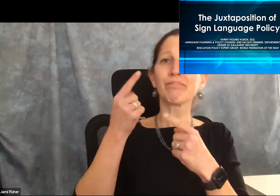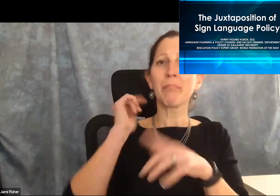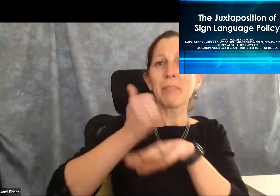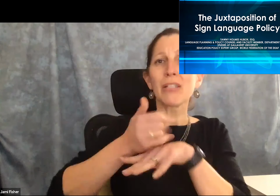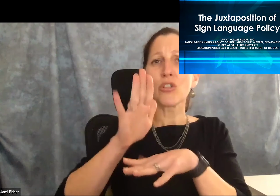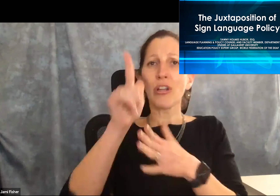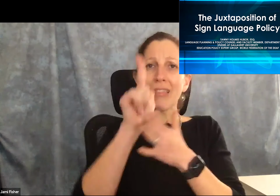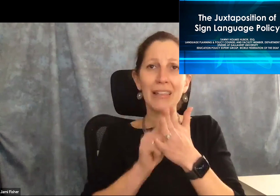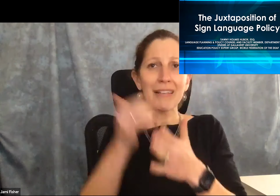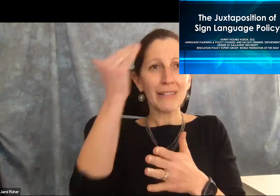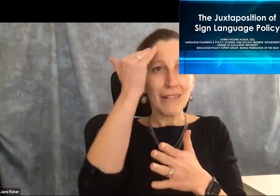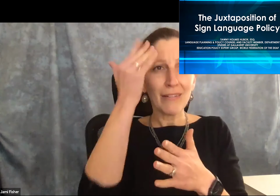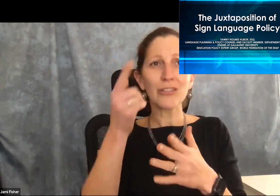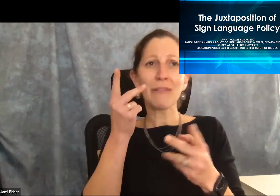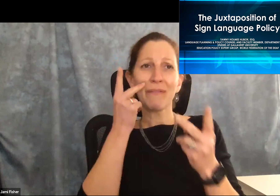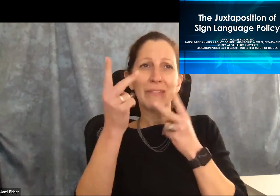Her presentations are based on her legal knowledge.